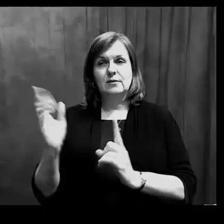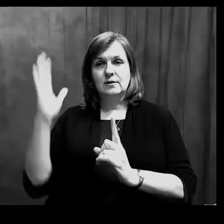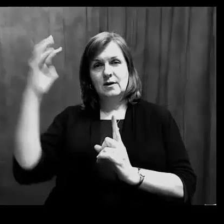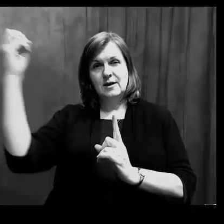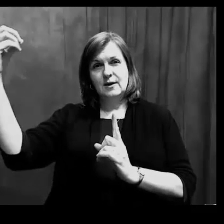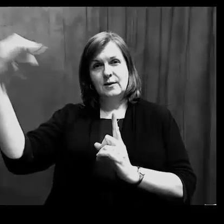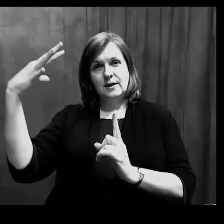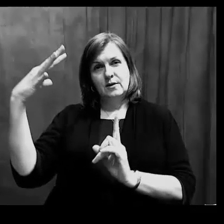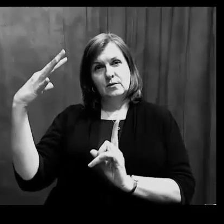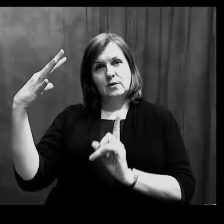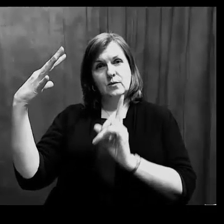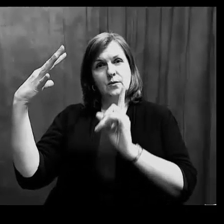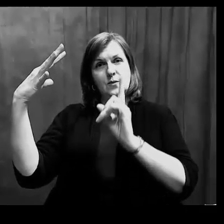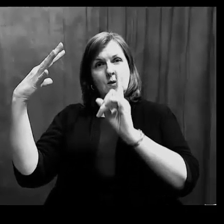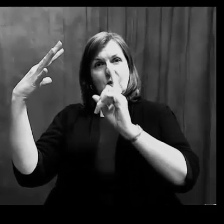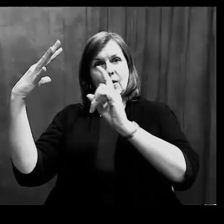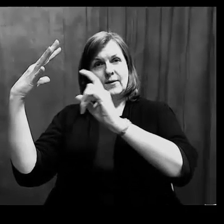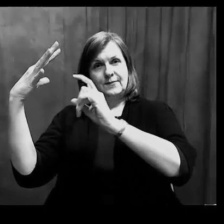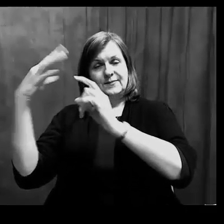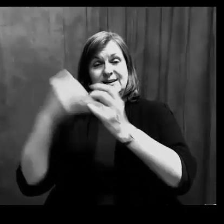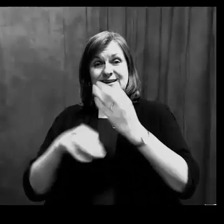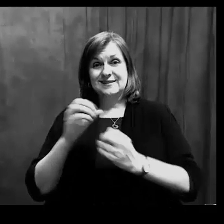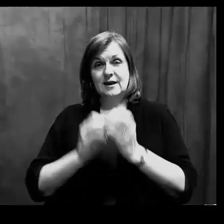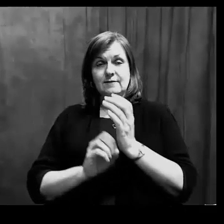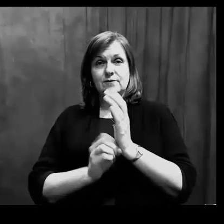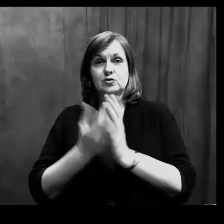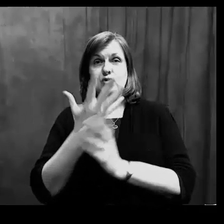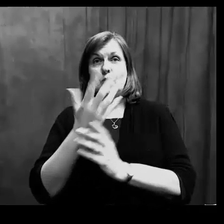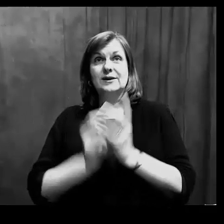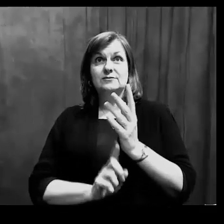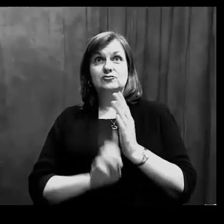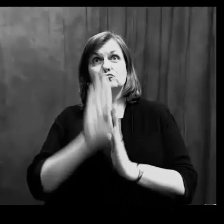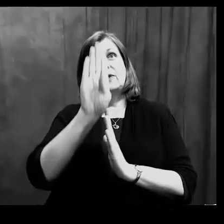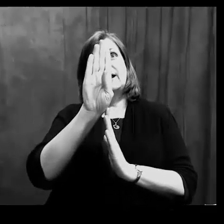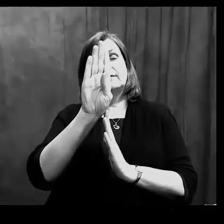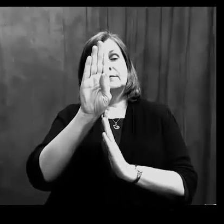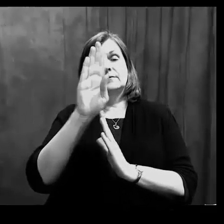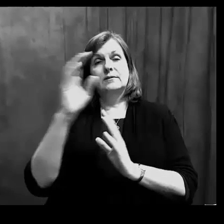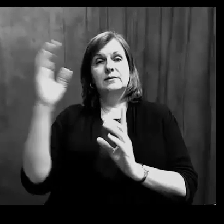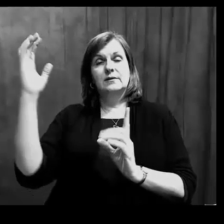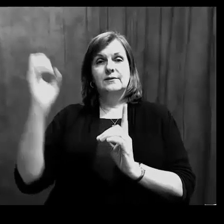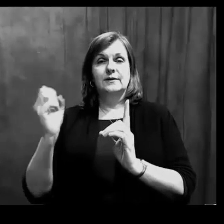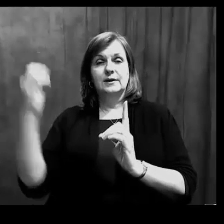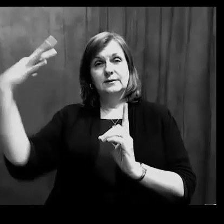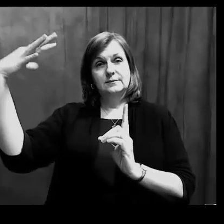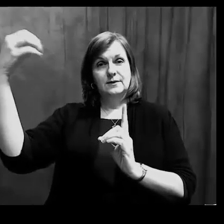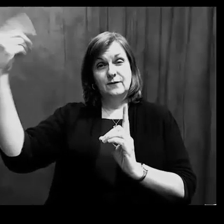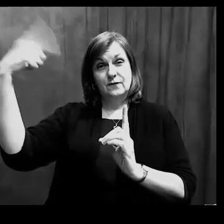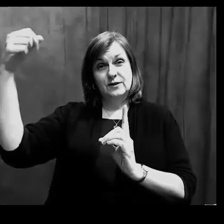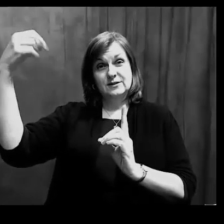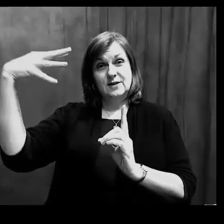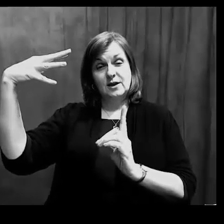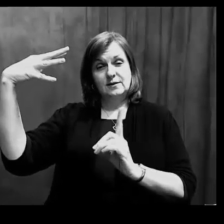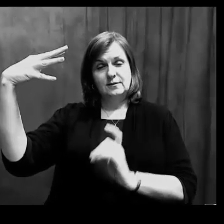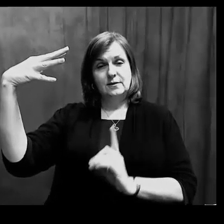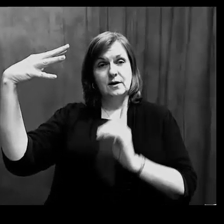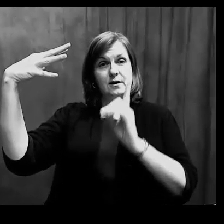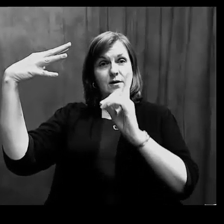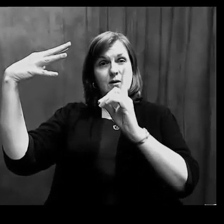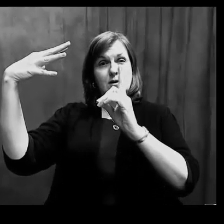and rather than growing straight up as you would expect from plant we actually see it lean towards